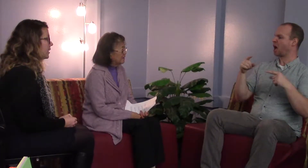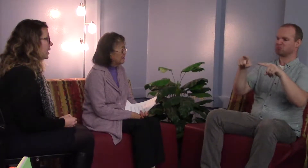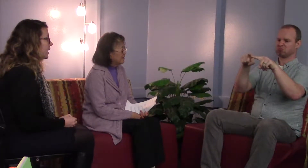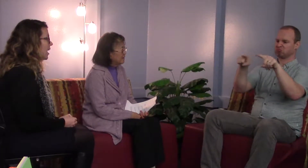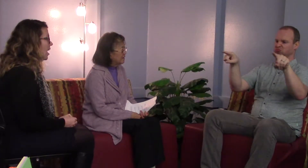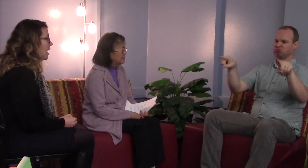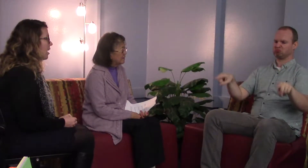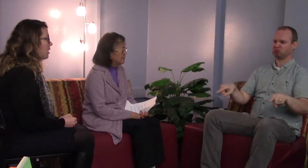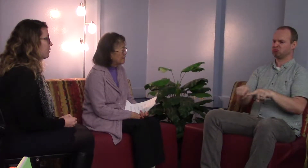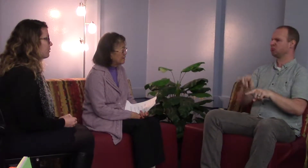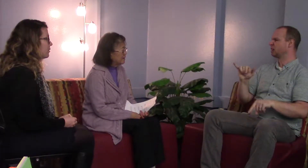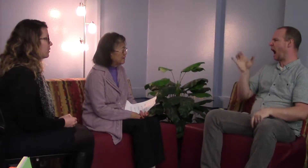and I have